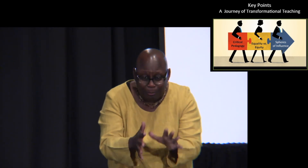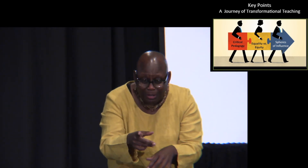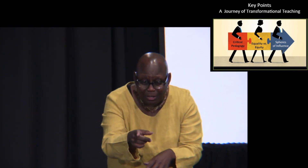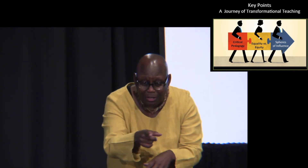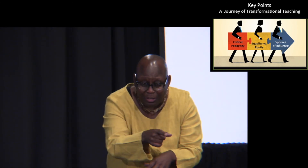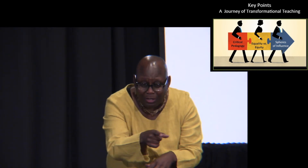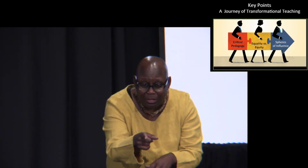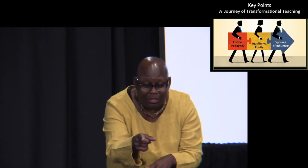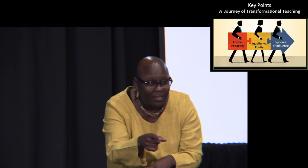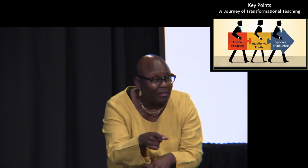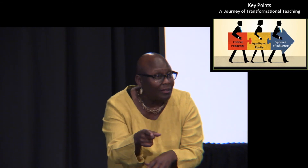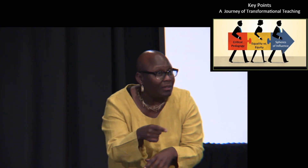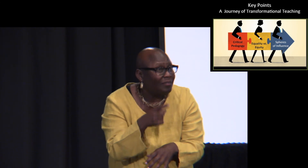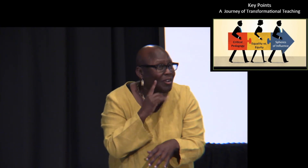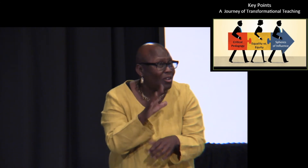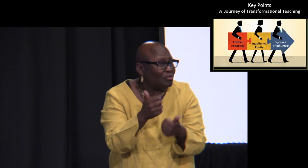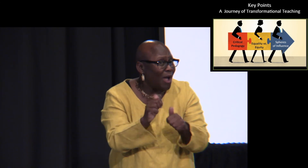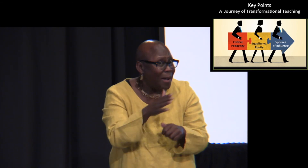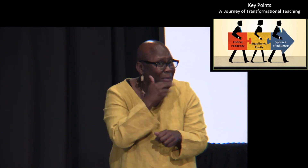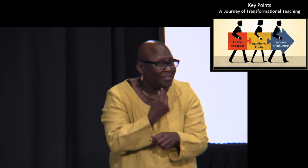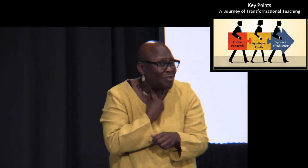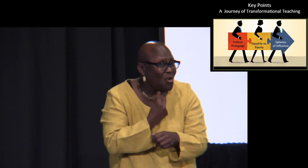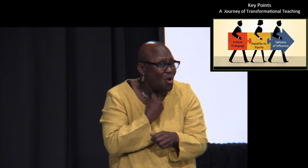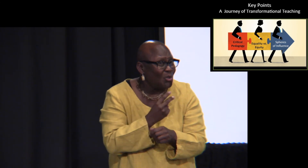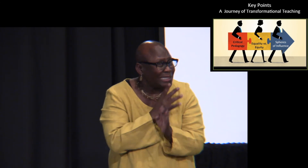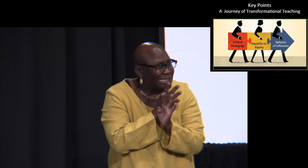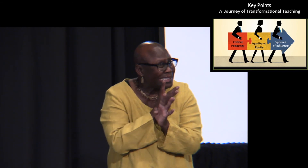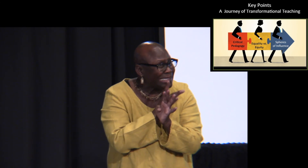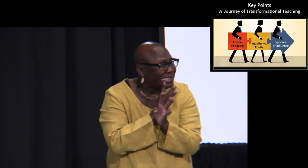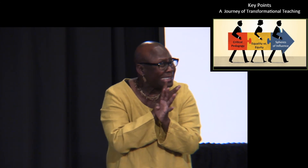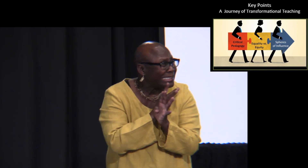blame behind when you leave this room.